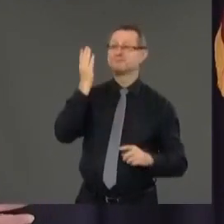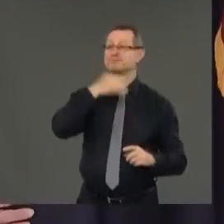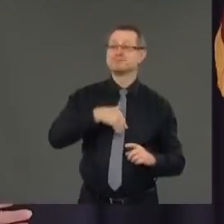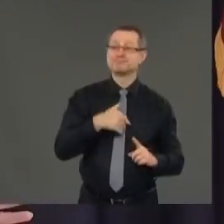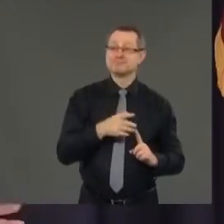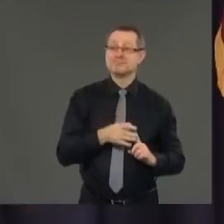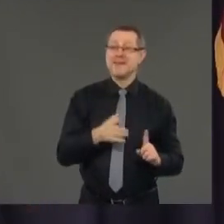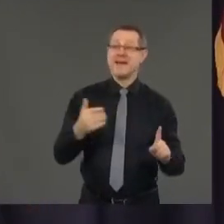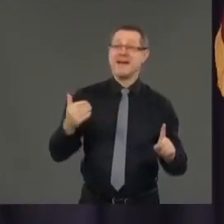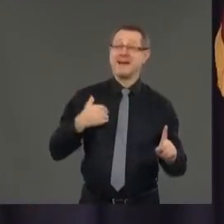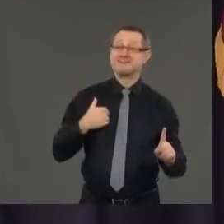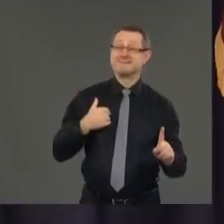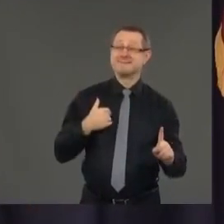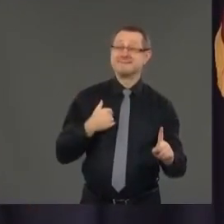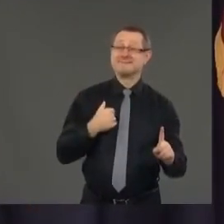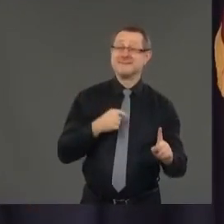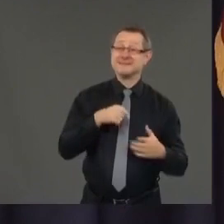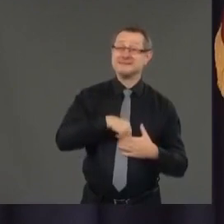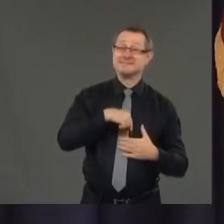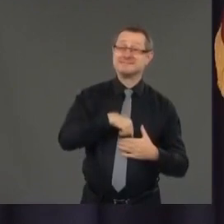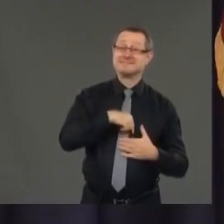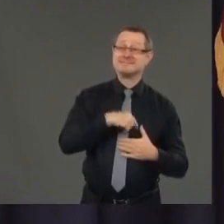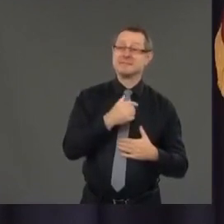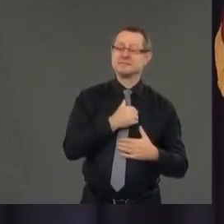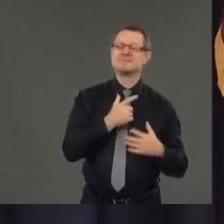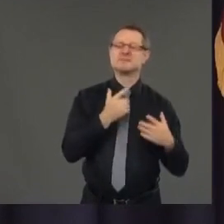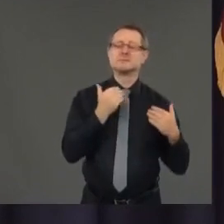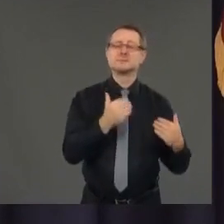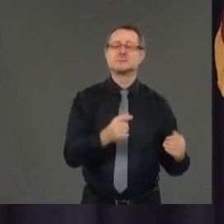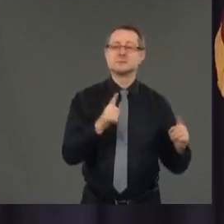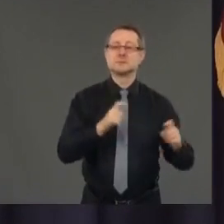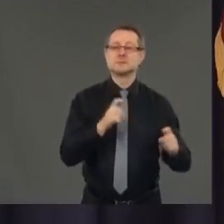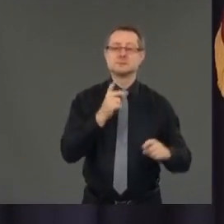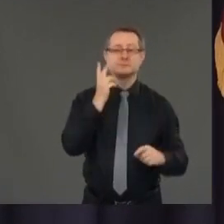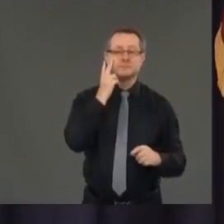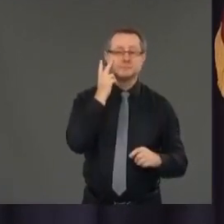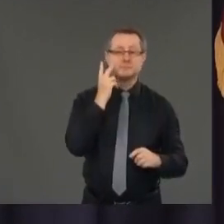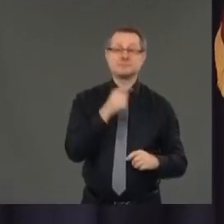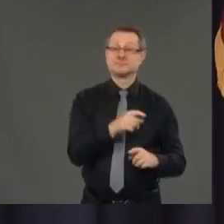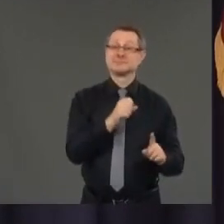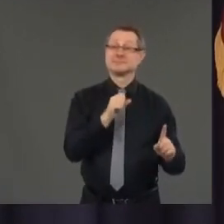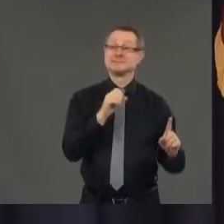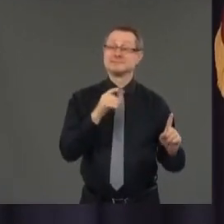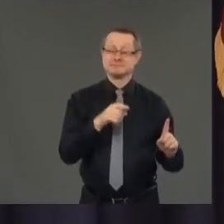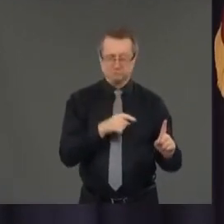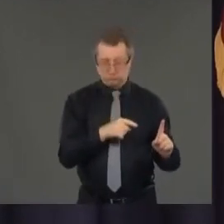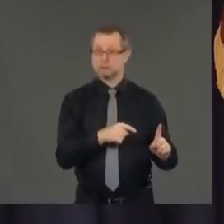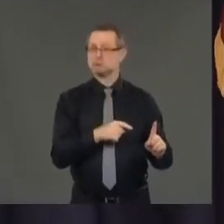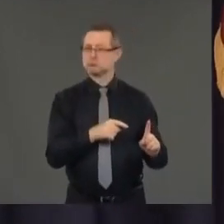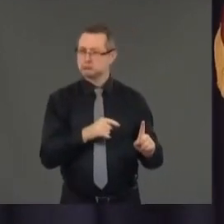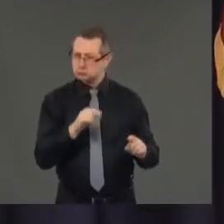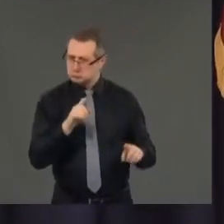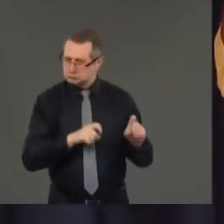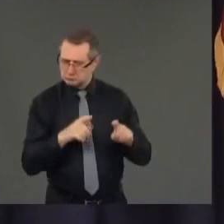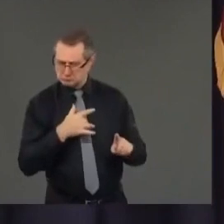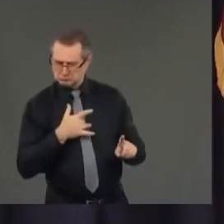IN CONTACT WITH SOMEBODY WITH CORONAVIRUS, AND IF THESE PEOPLE